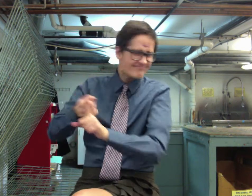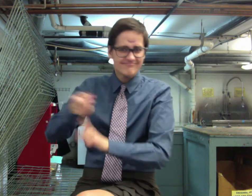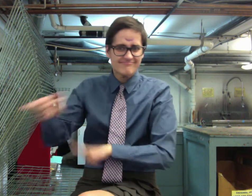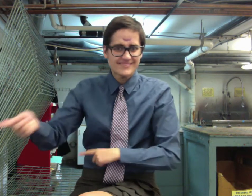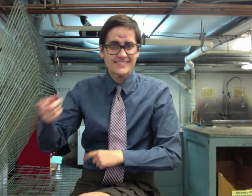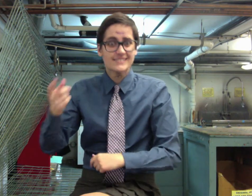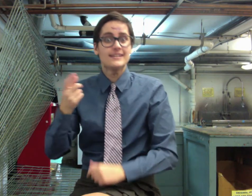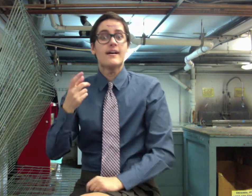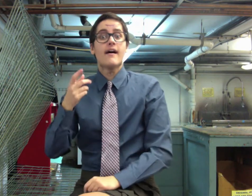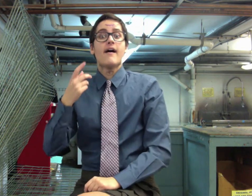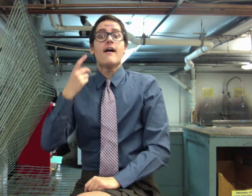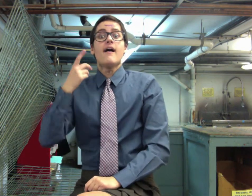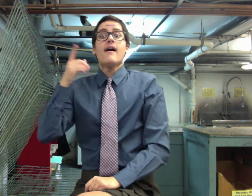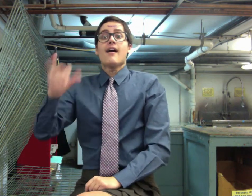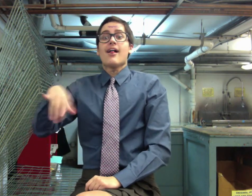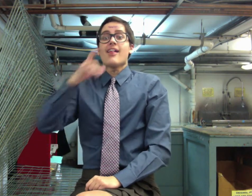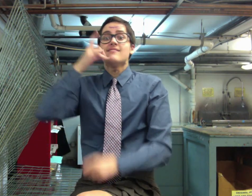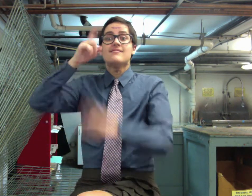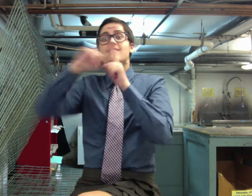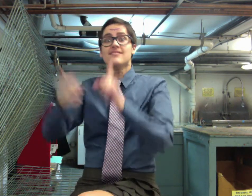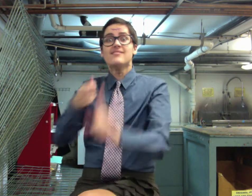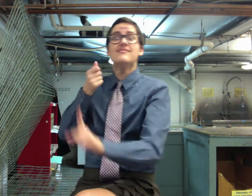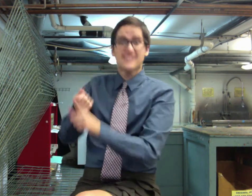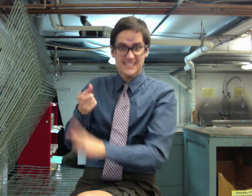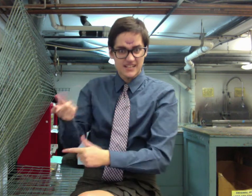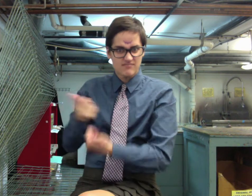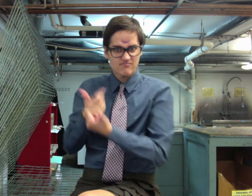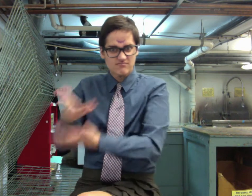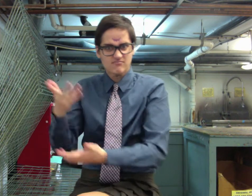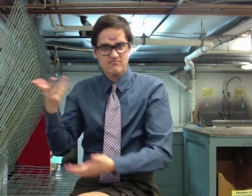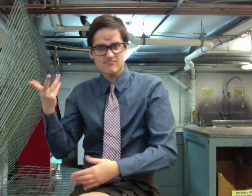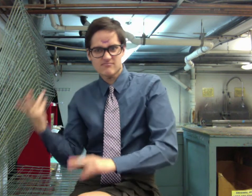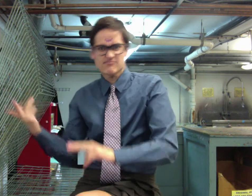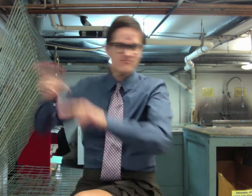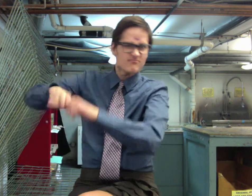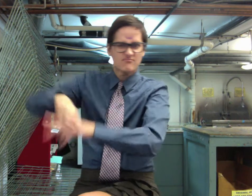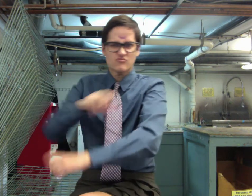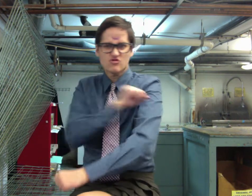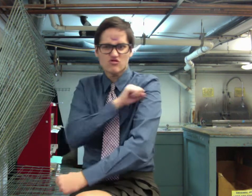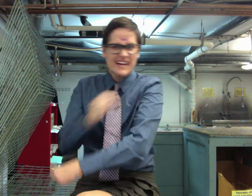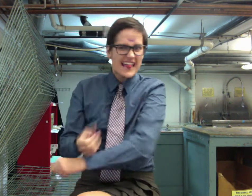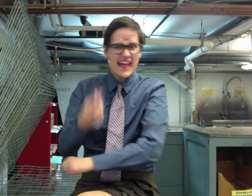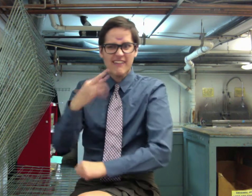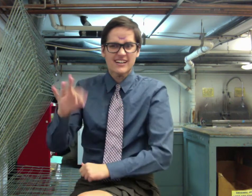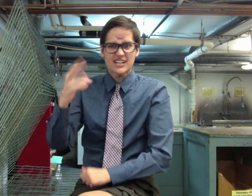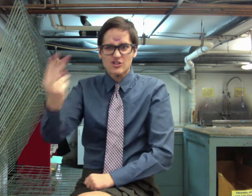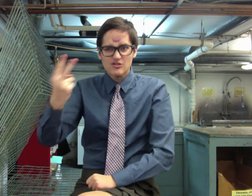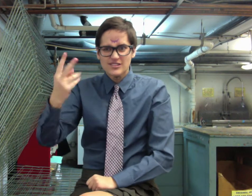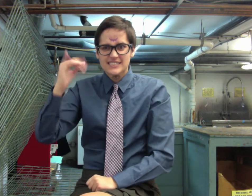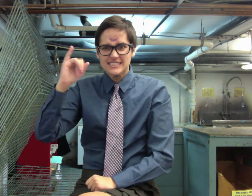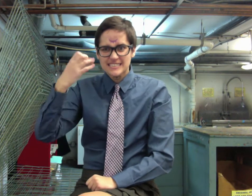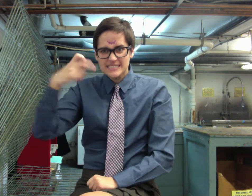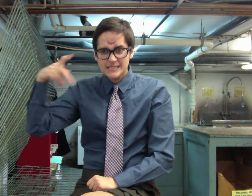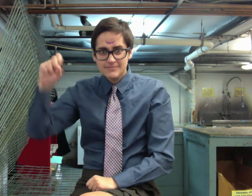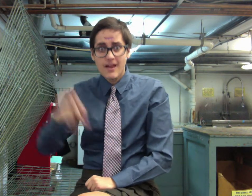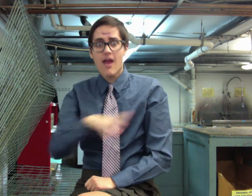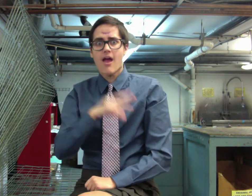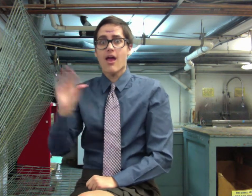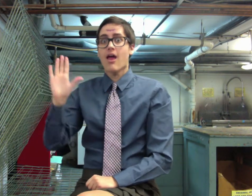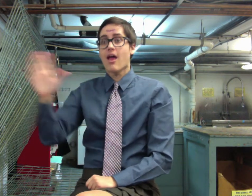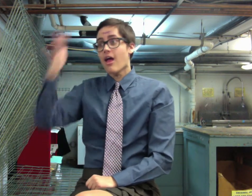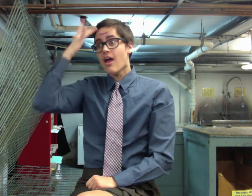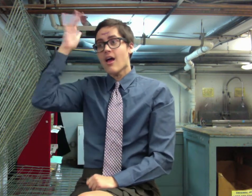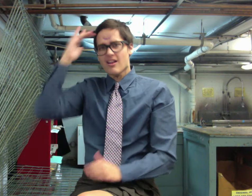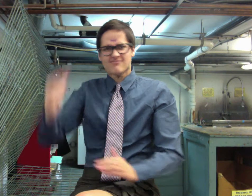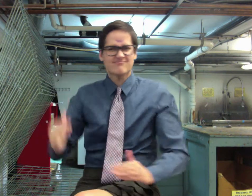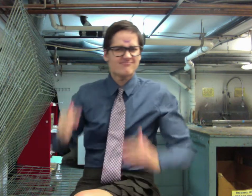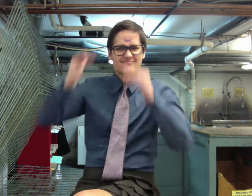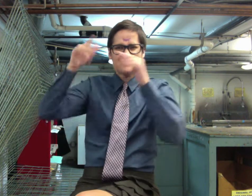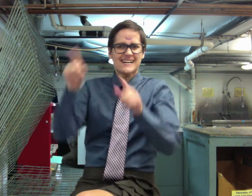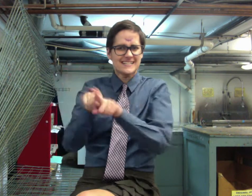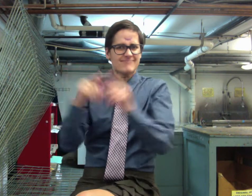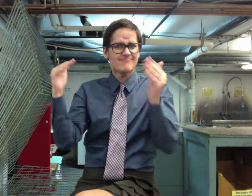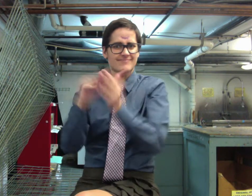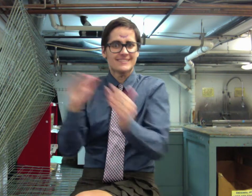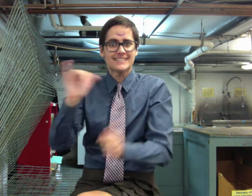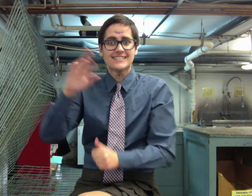him and gave him the strength of two Jeeps and the intelligence of a heavily